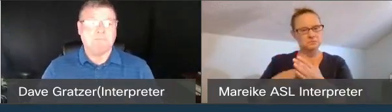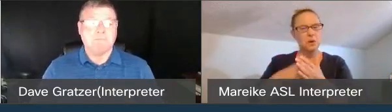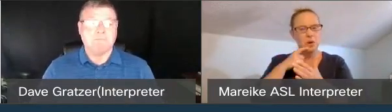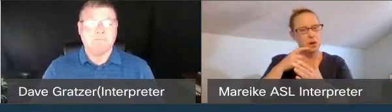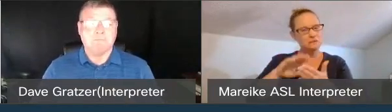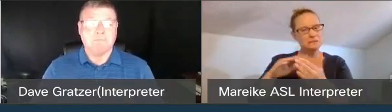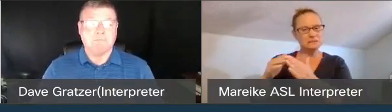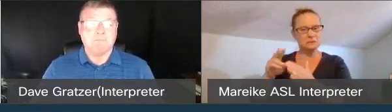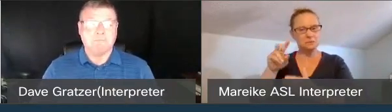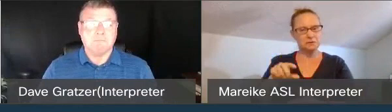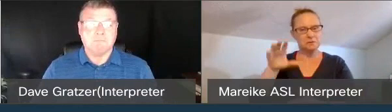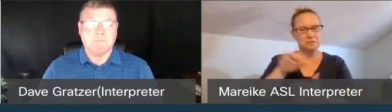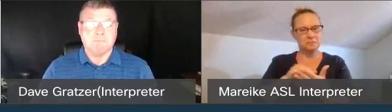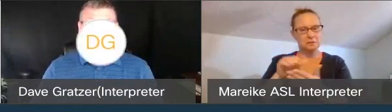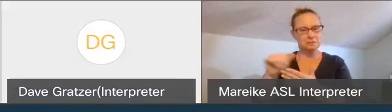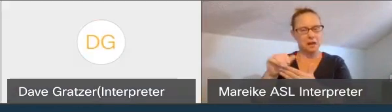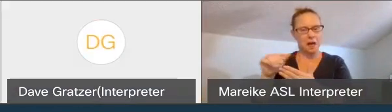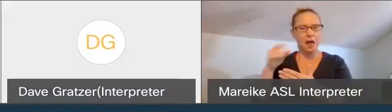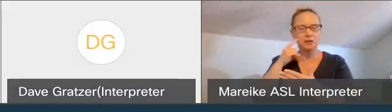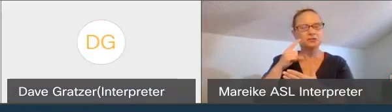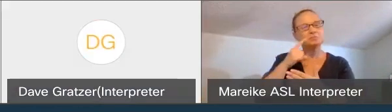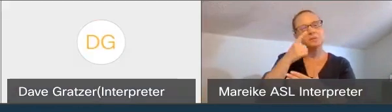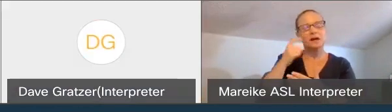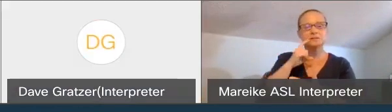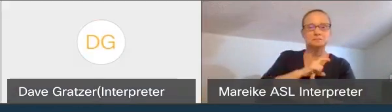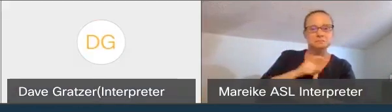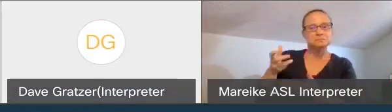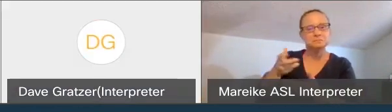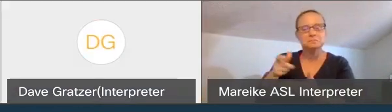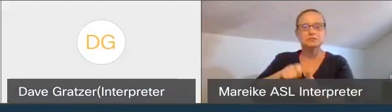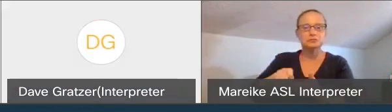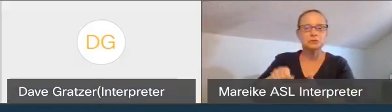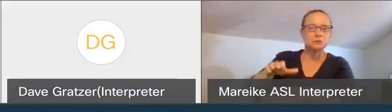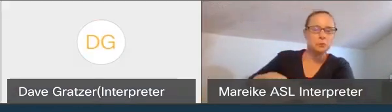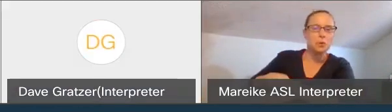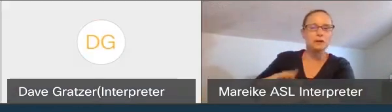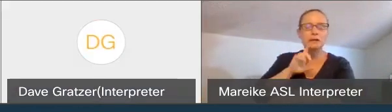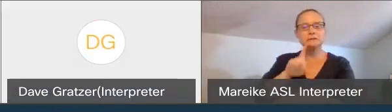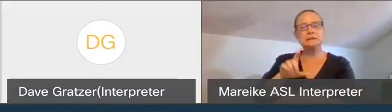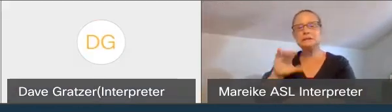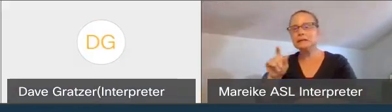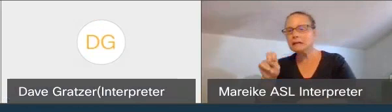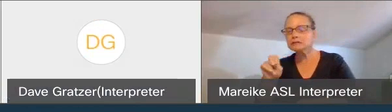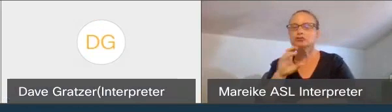in services ranging from officer interactions, written warnings, citations, and warrants, and this also includes, uh, police department records